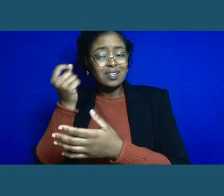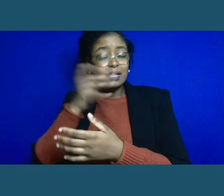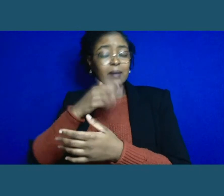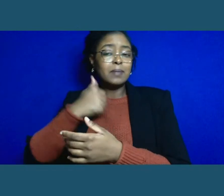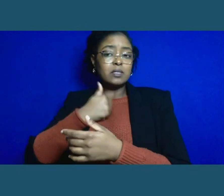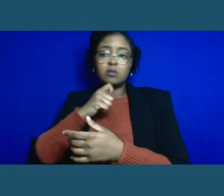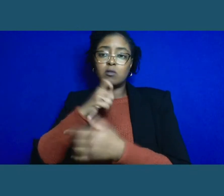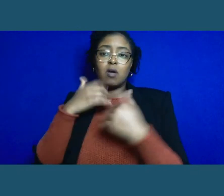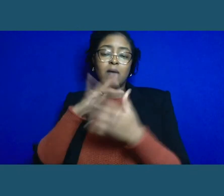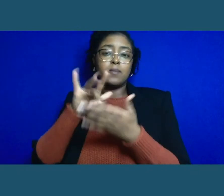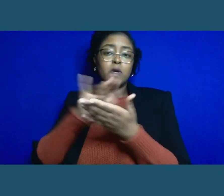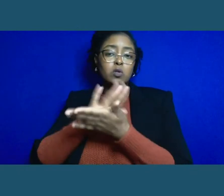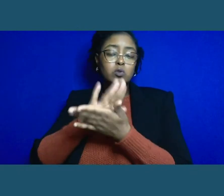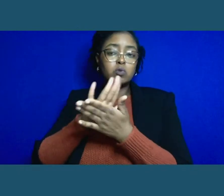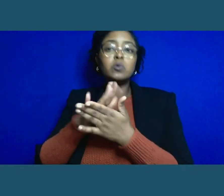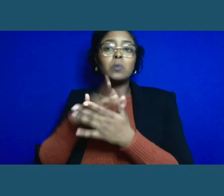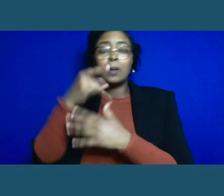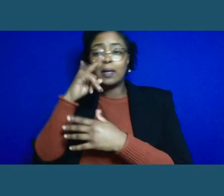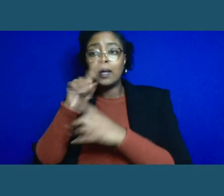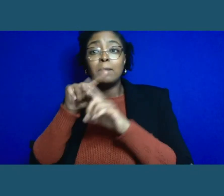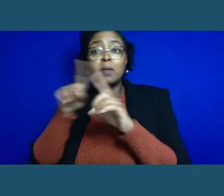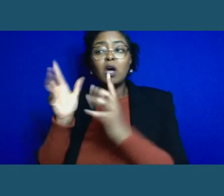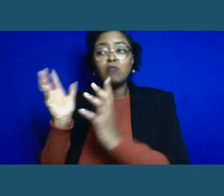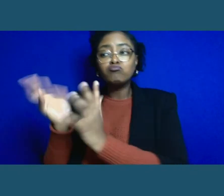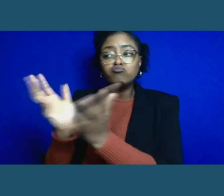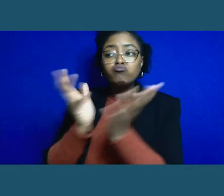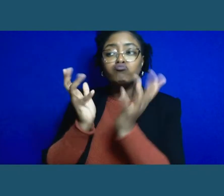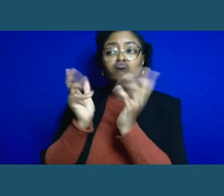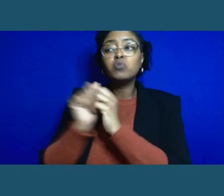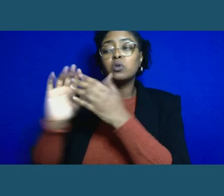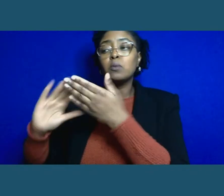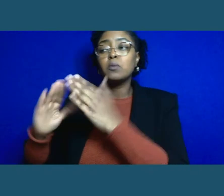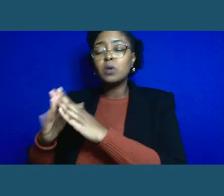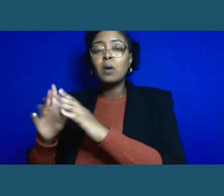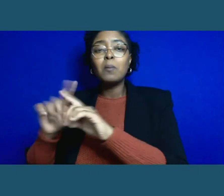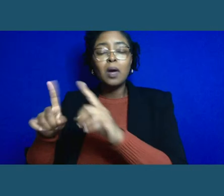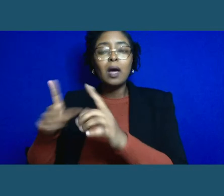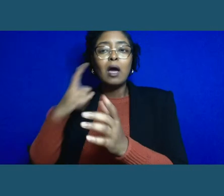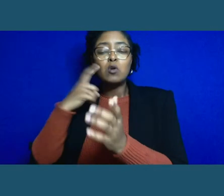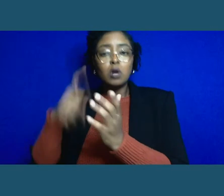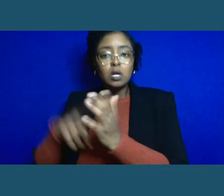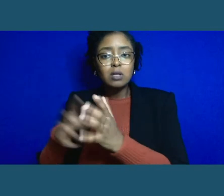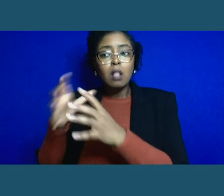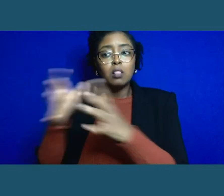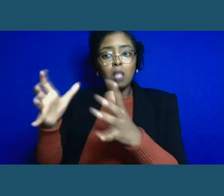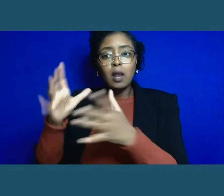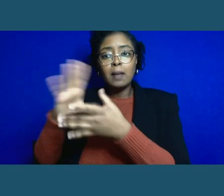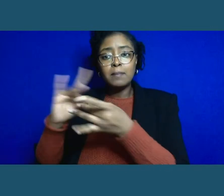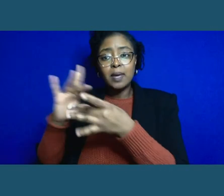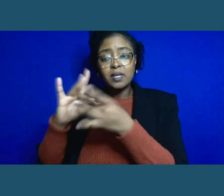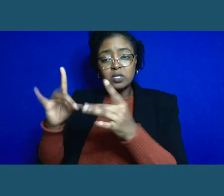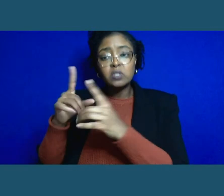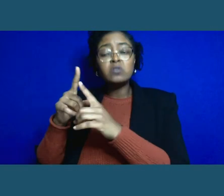we've learned from Lakeland, For example. I don't have any middle